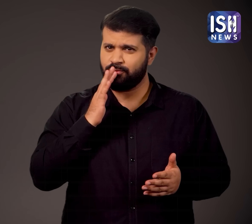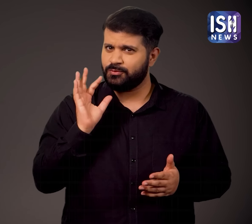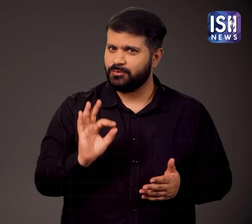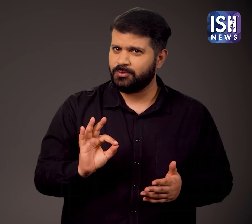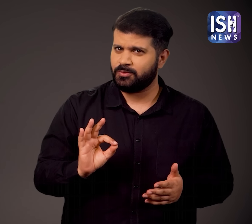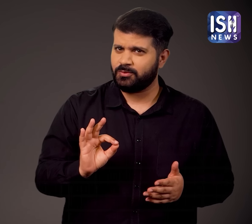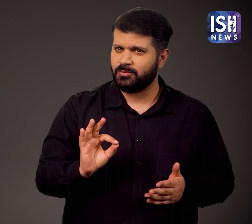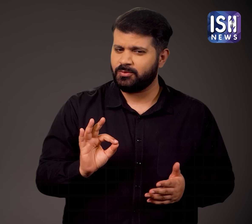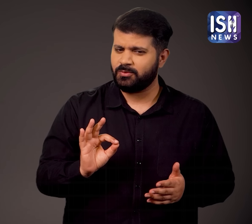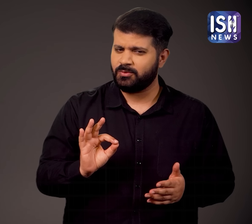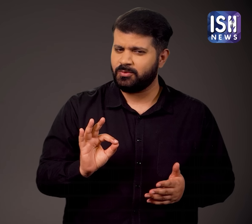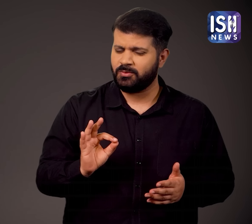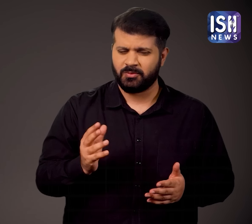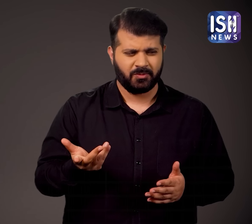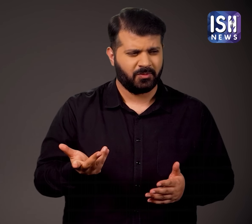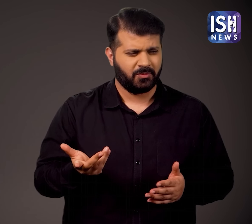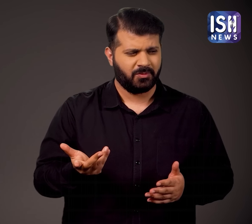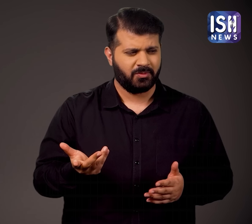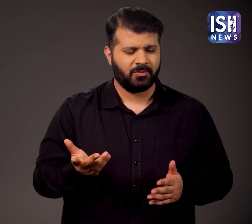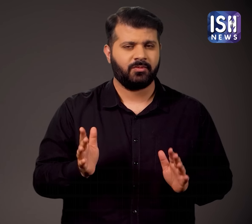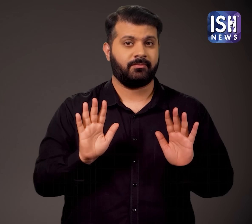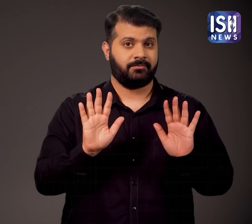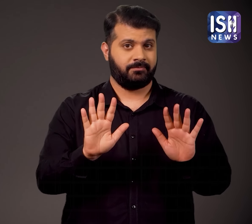But how true is this?